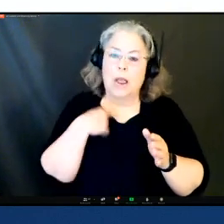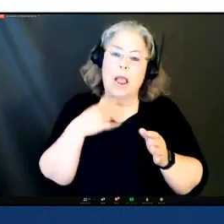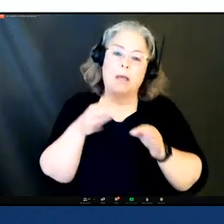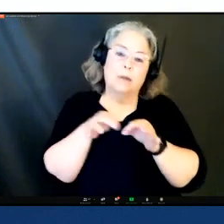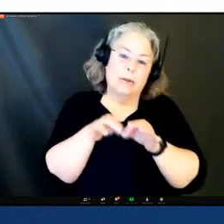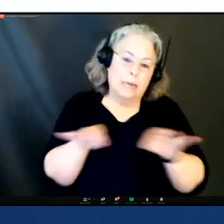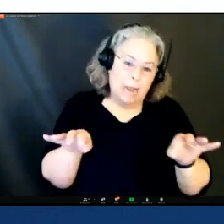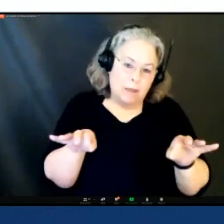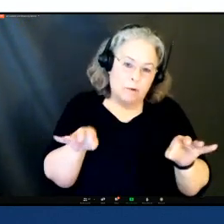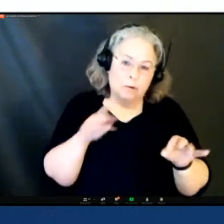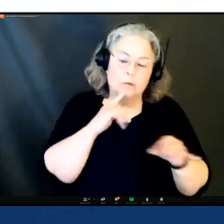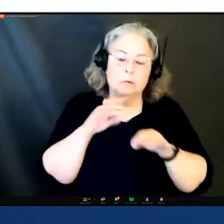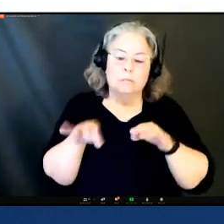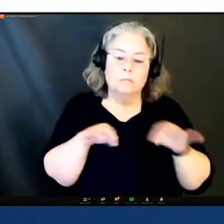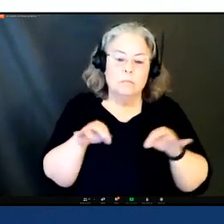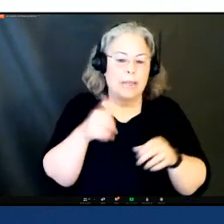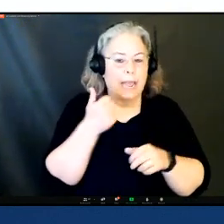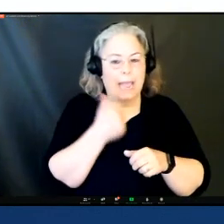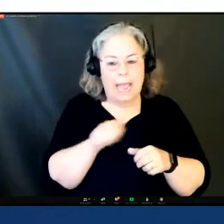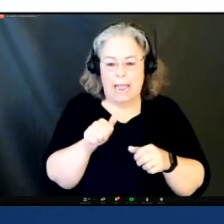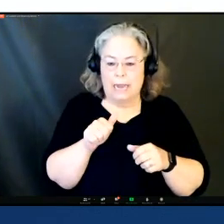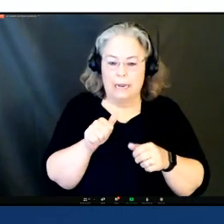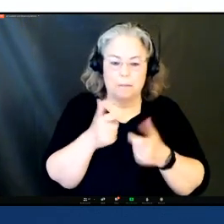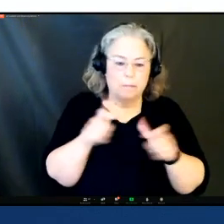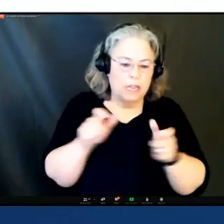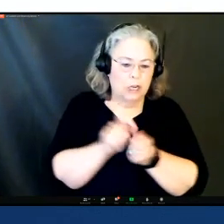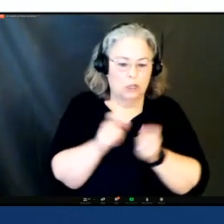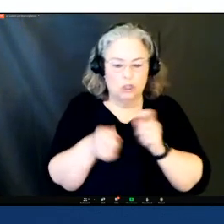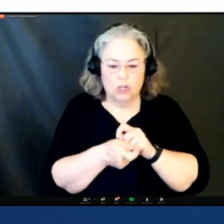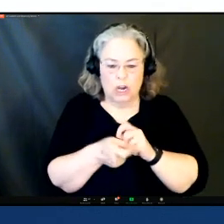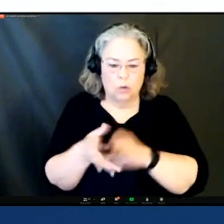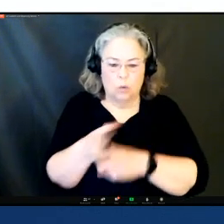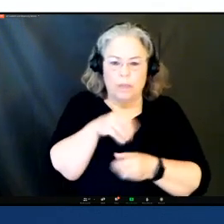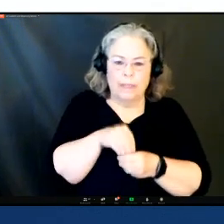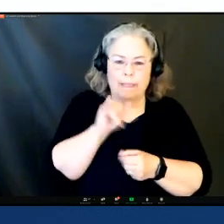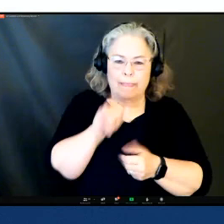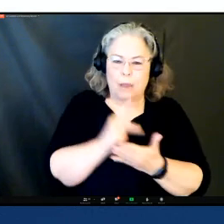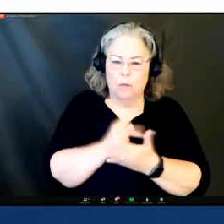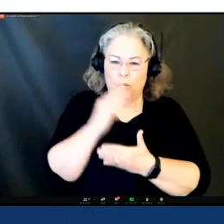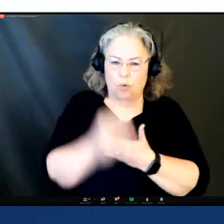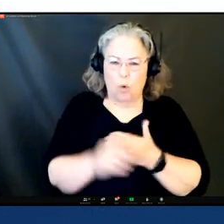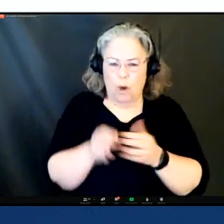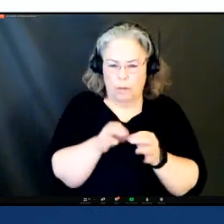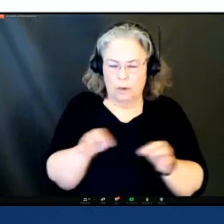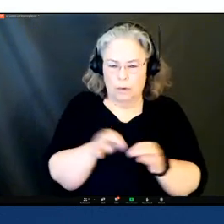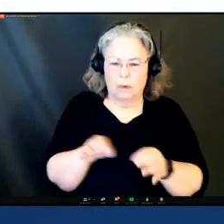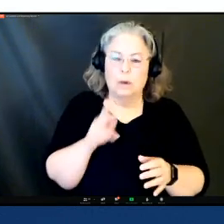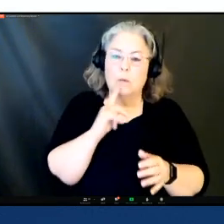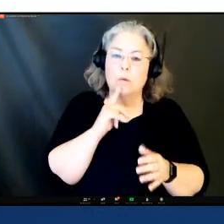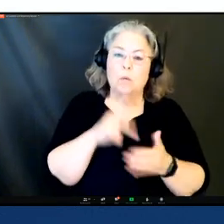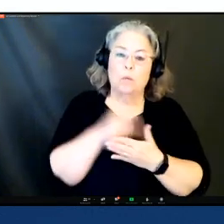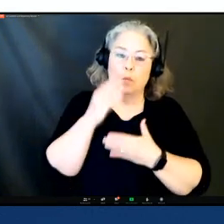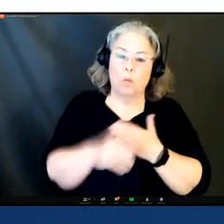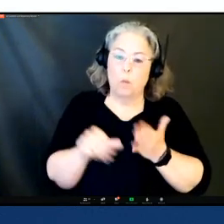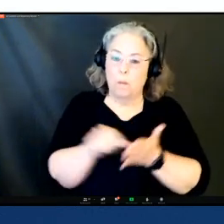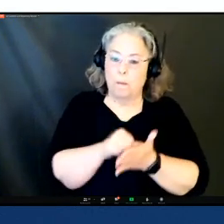the major changes by program. The program pages also include a listing of recommended growth